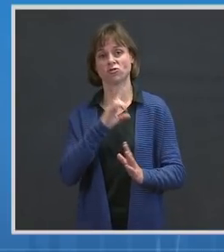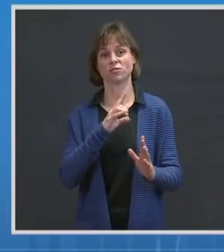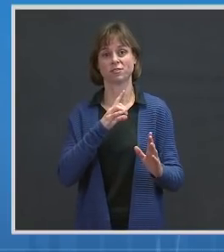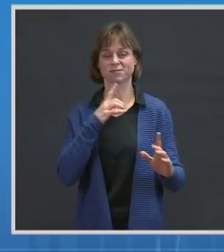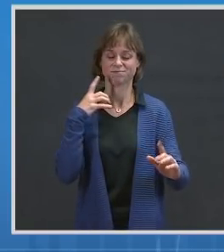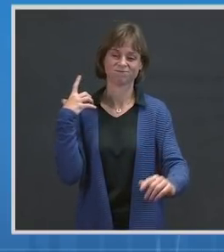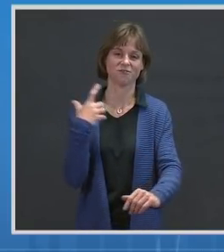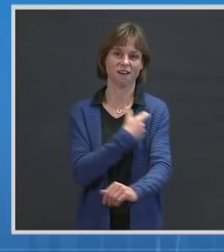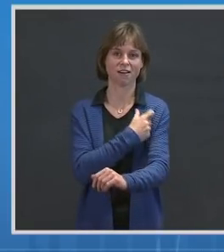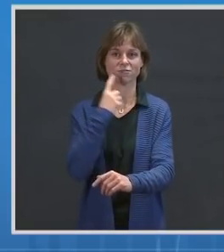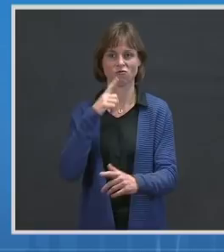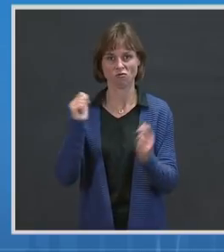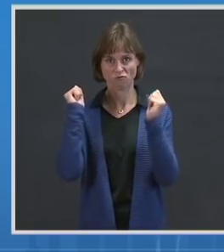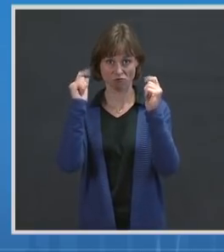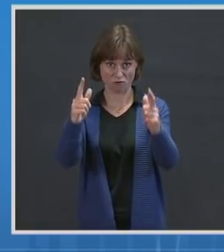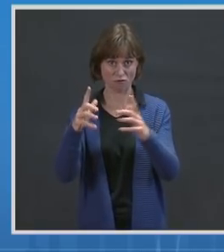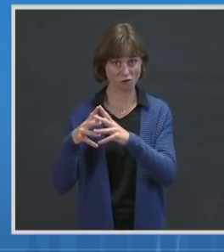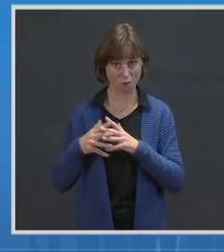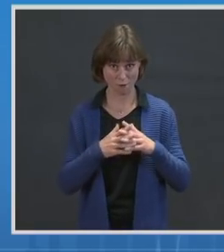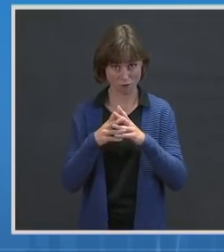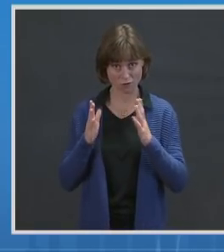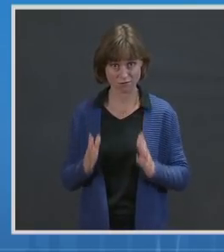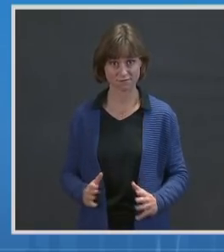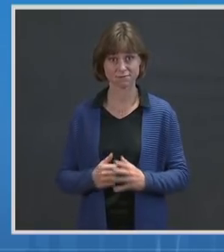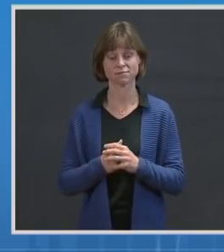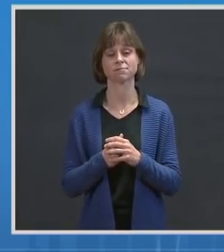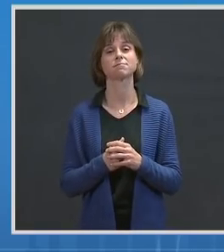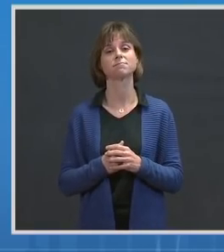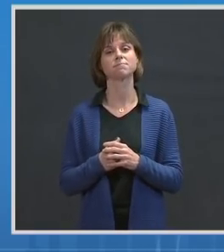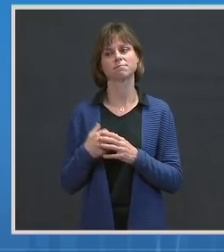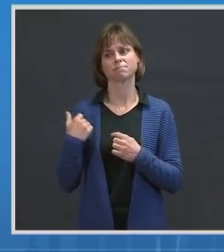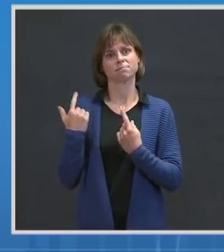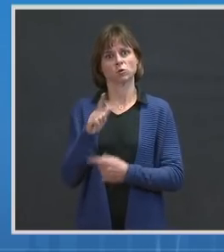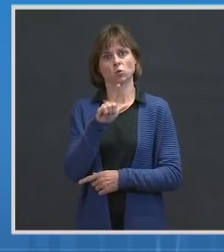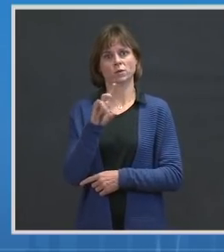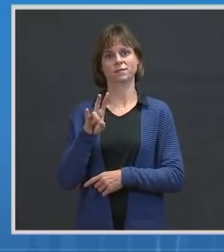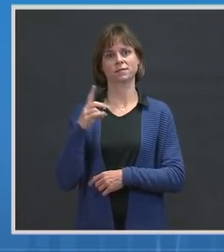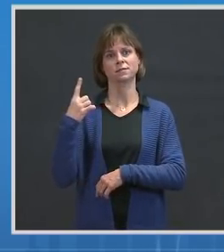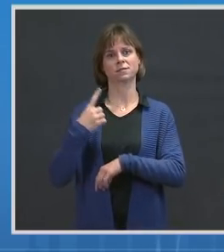When we started this work 27 days ago, we inherited many challenges: